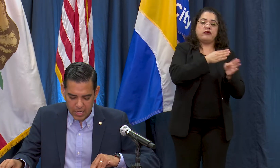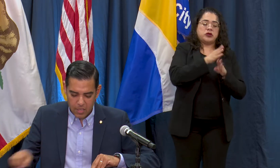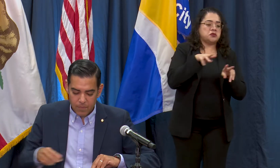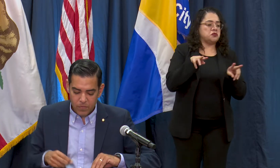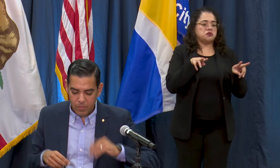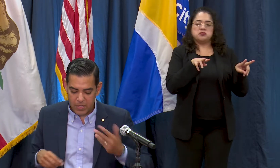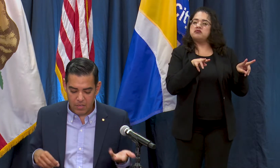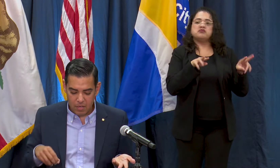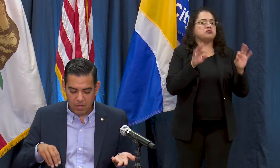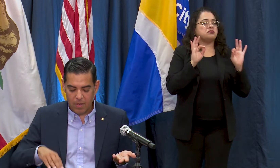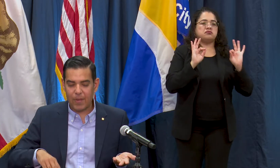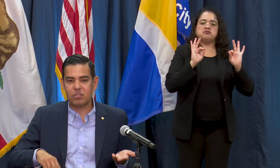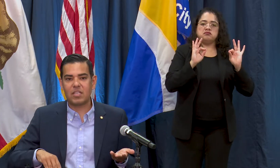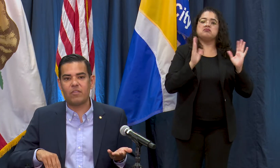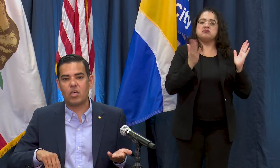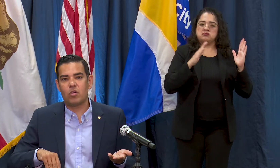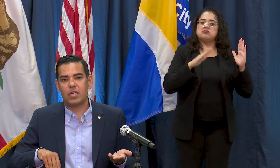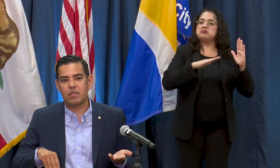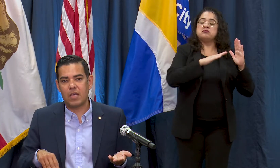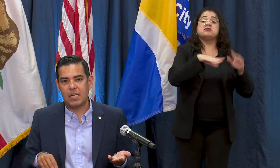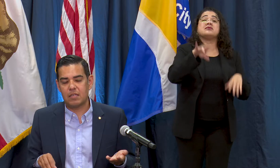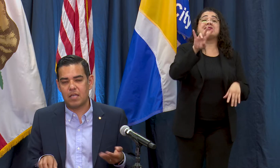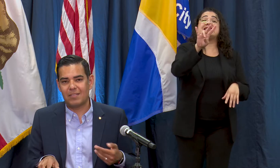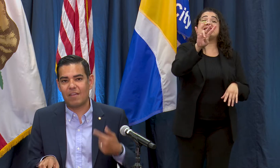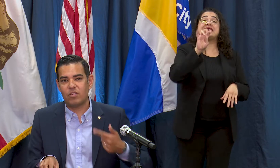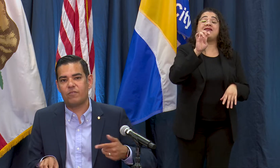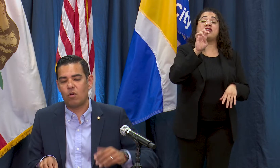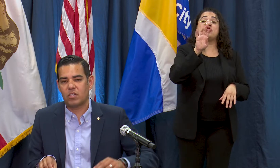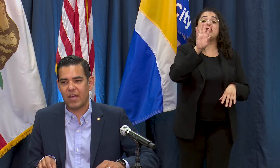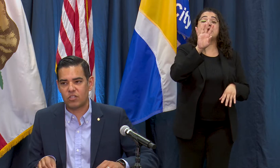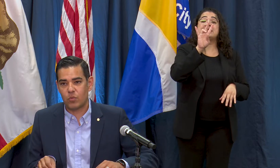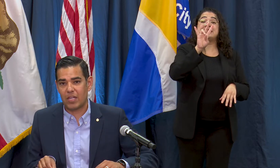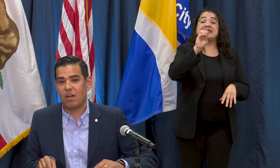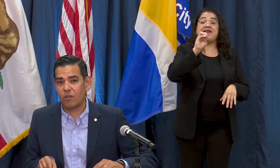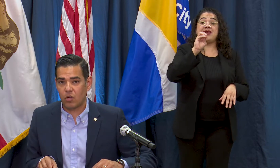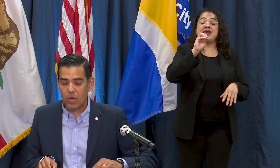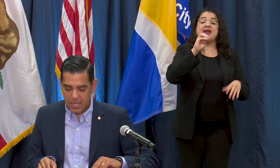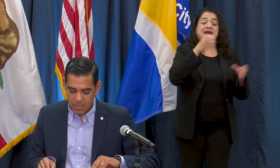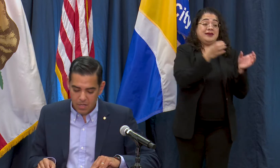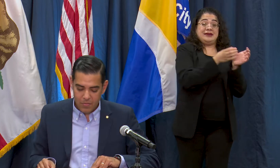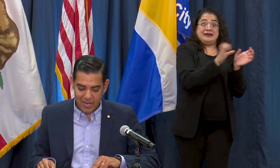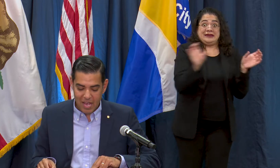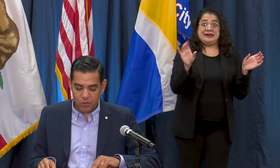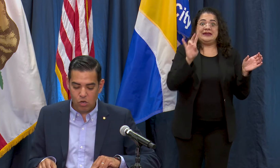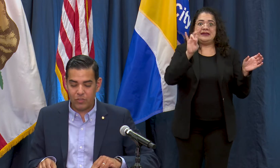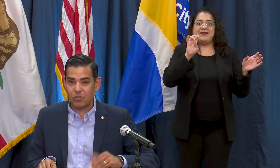About 770 folks have actually recovered already that have COVID-19,